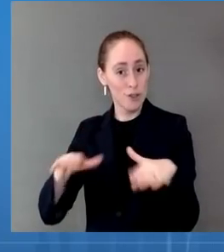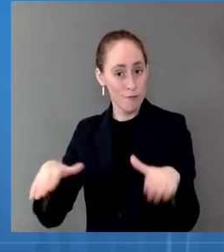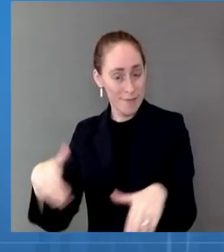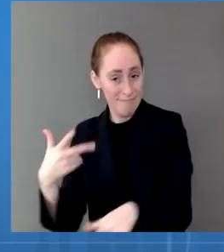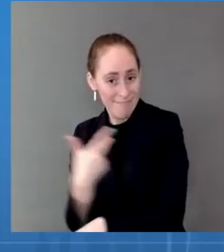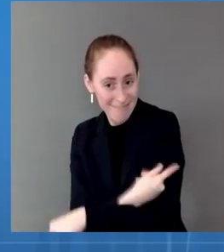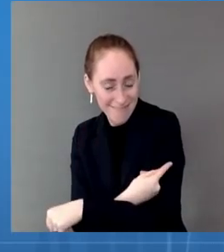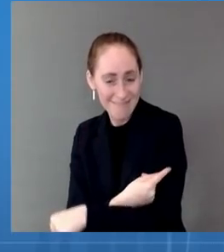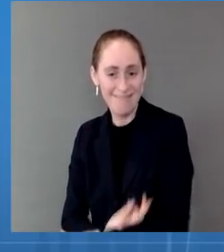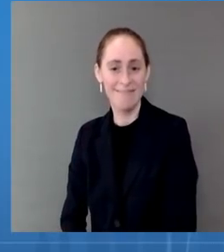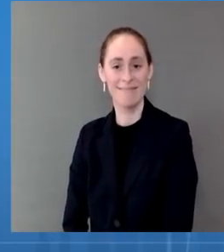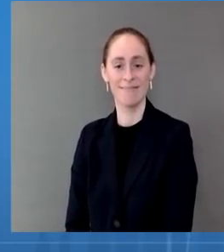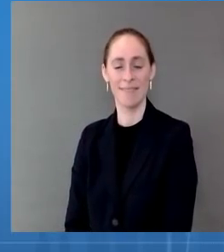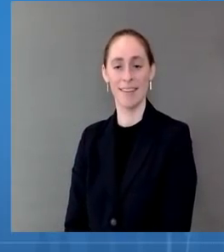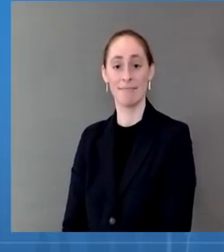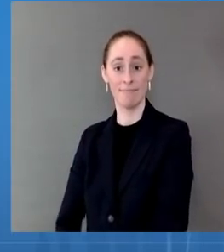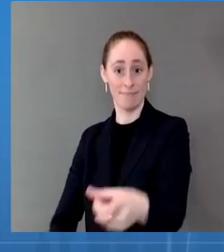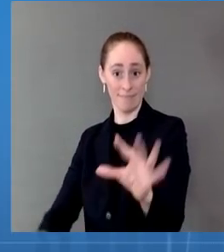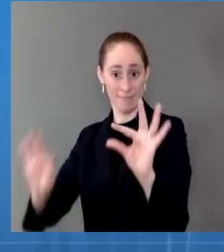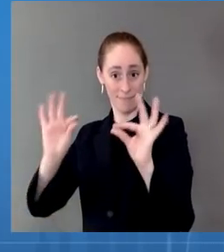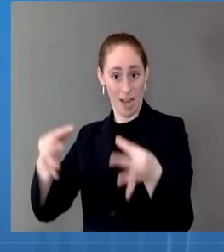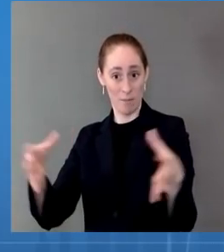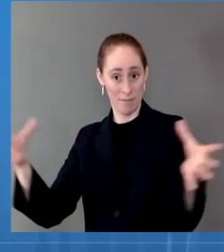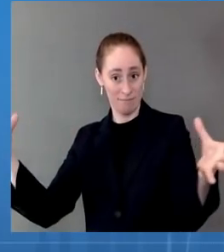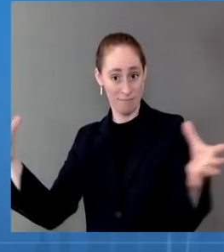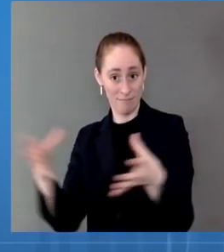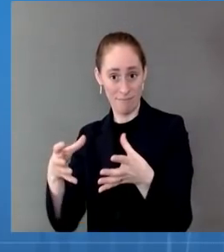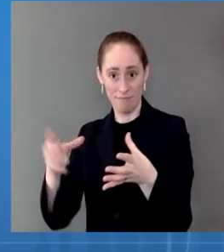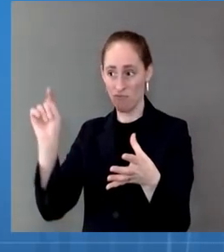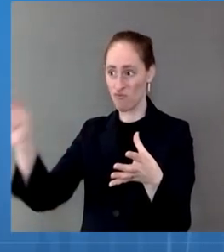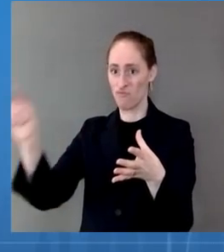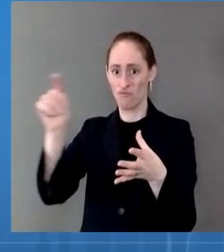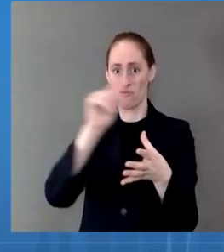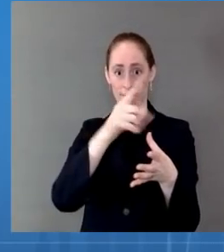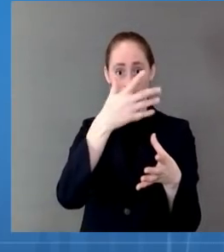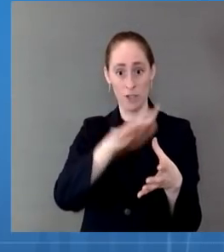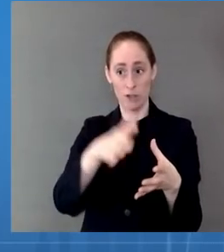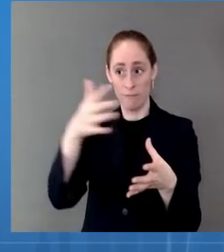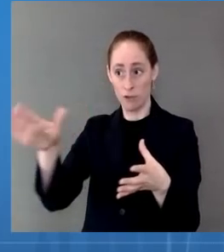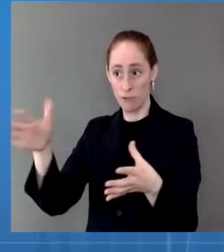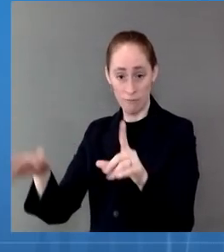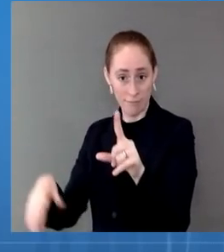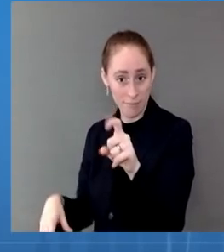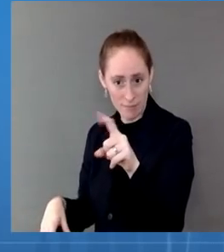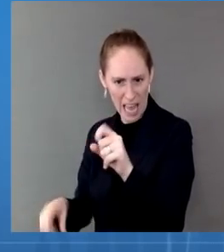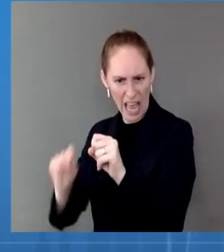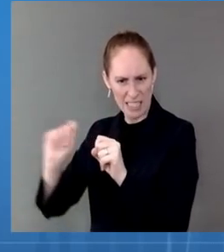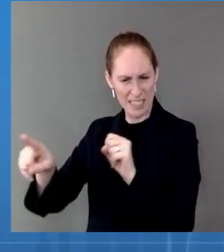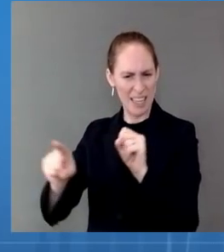ensuring people are practicing the proper prevention and mitigation strategies, including masking for at least a couple of weeks